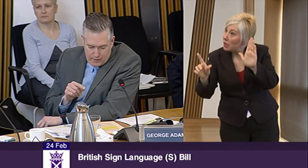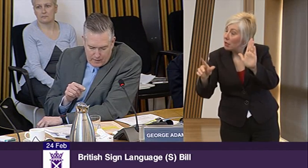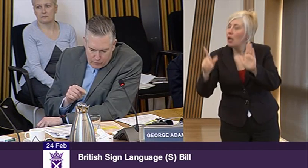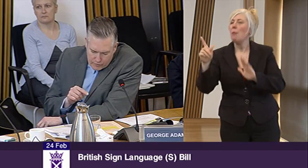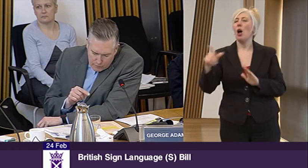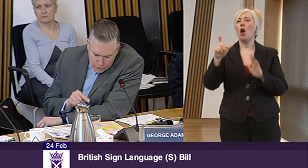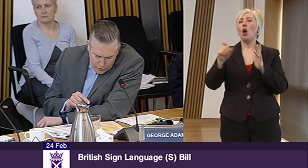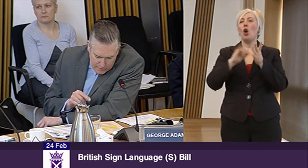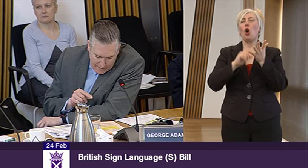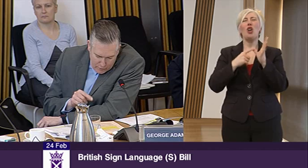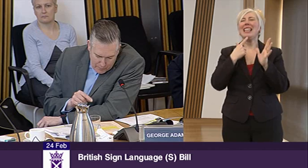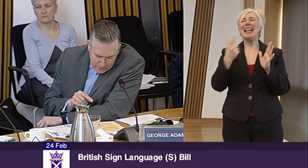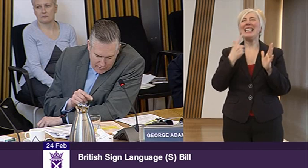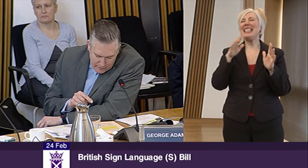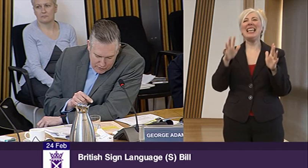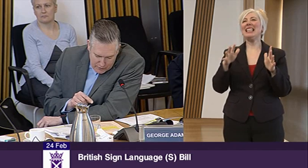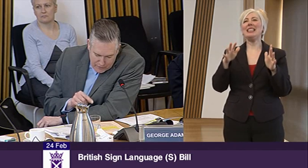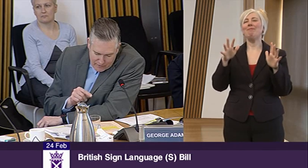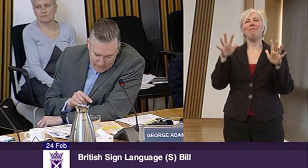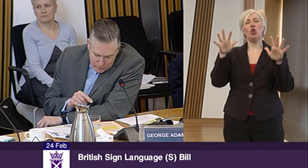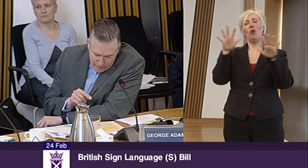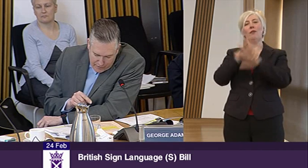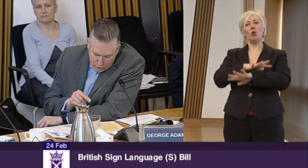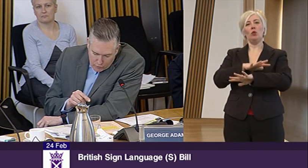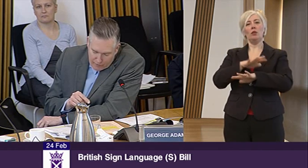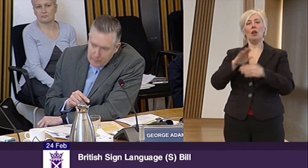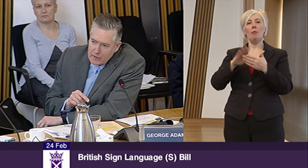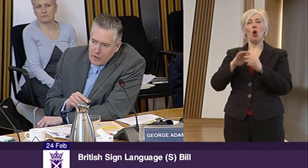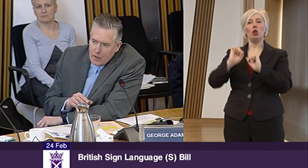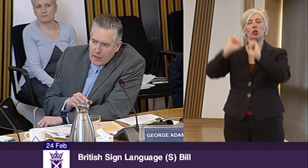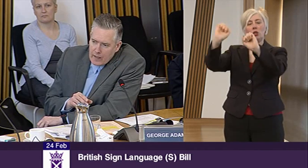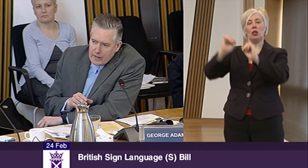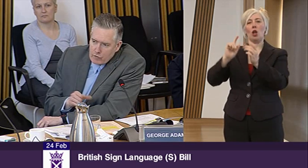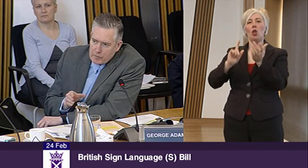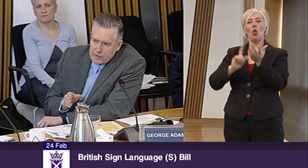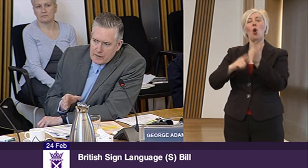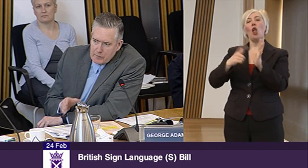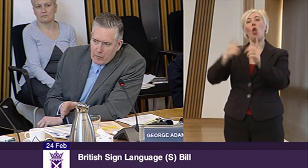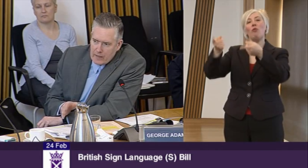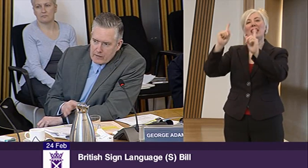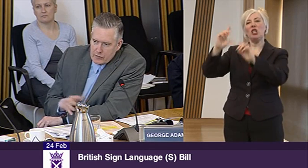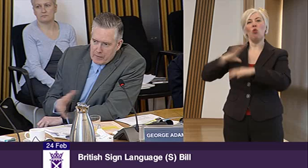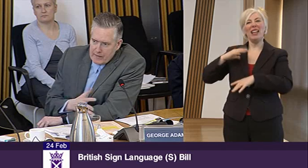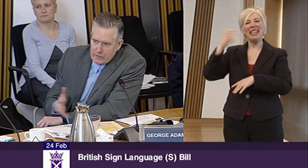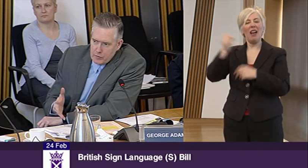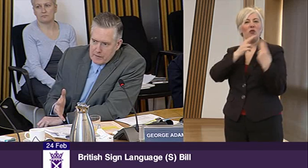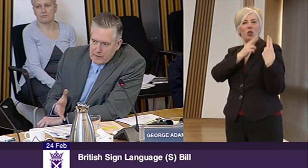account, but COSLA felt that it “confused the accountability relationships that exist within local government”. Will you explain that, Mr Nicol?